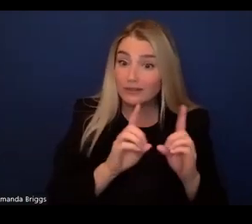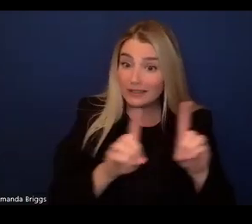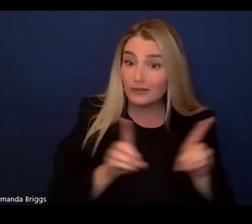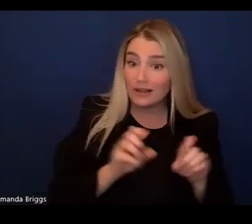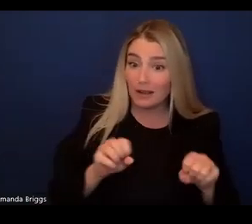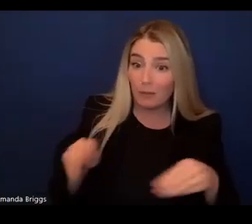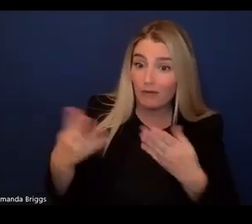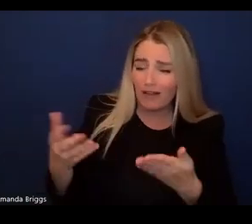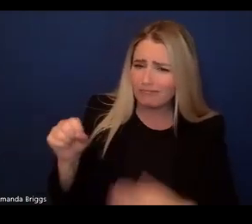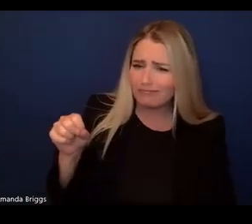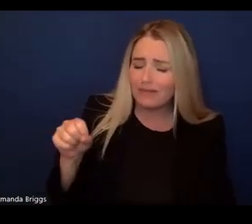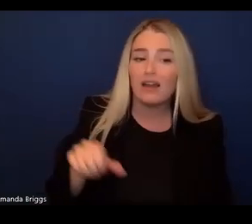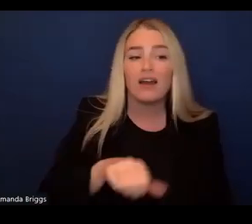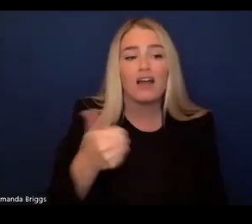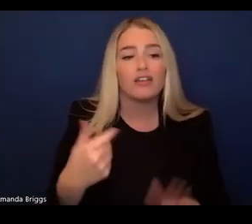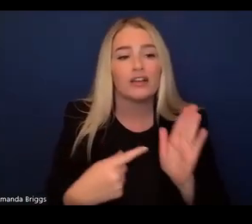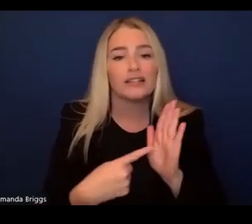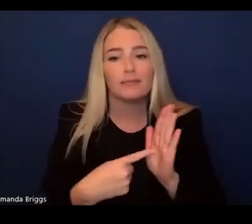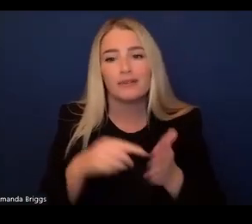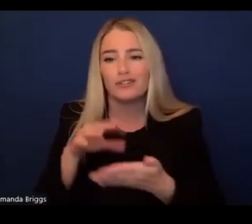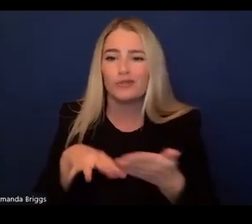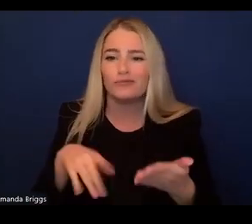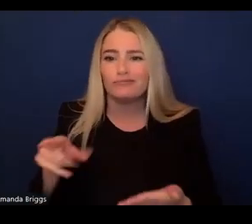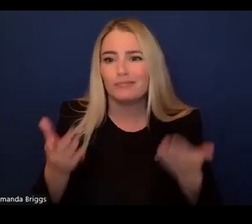Another example is a student may get frustrated because,